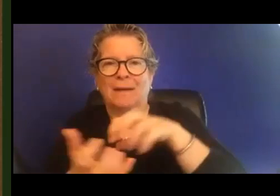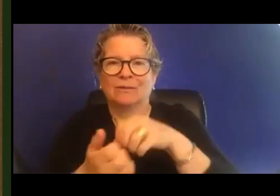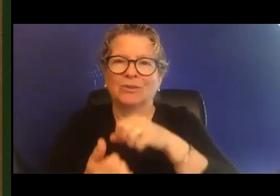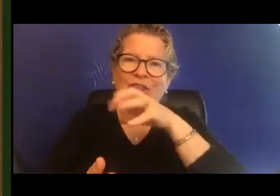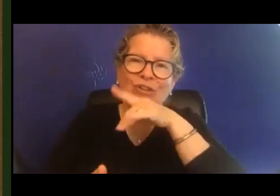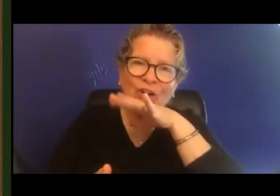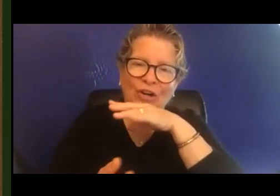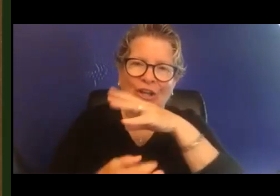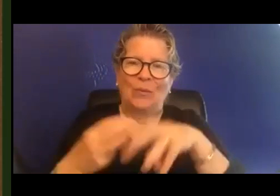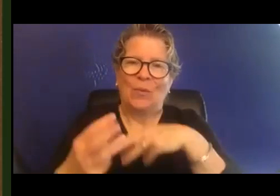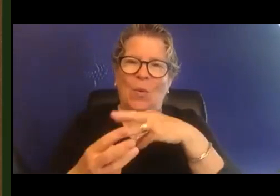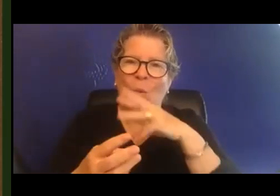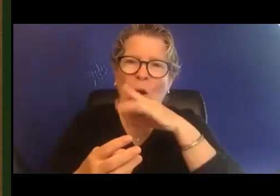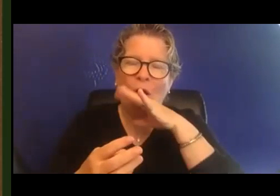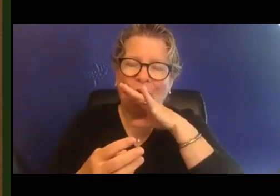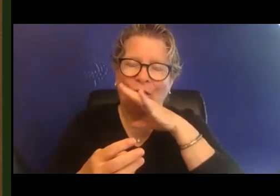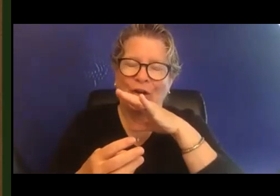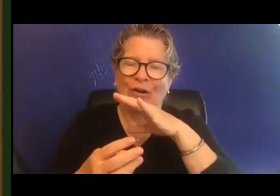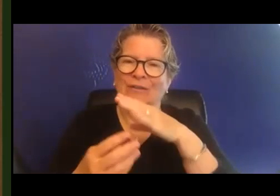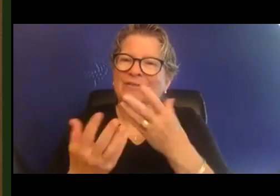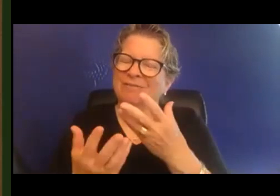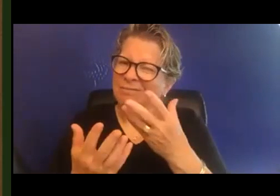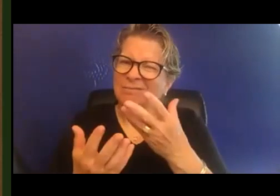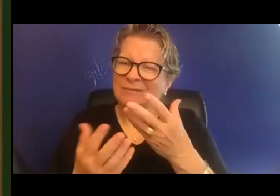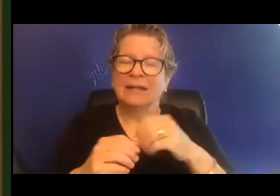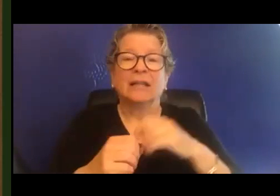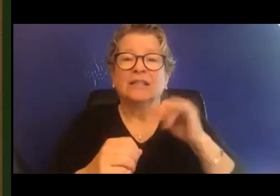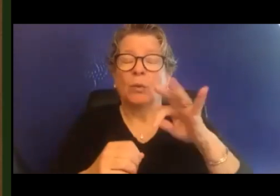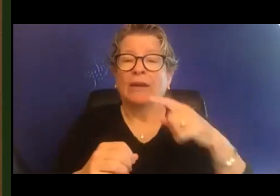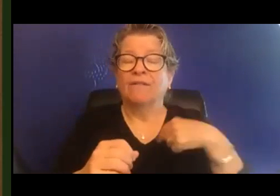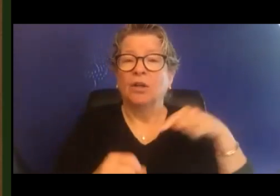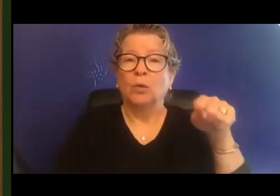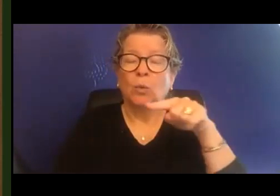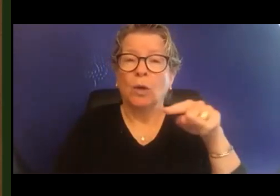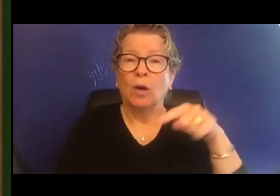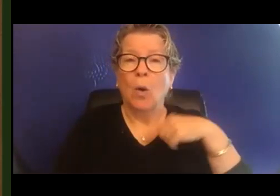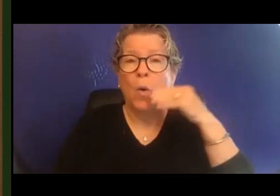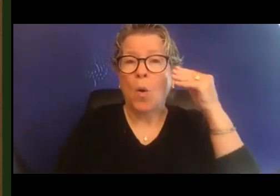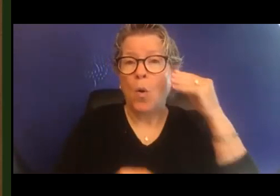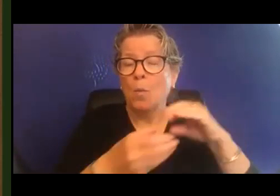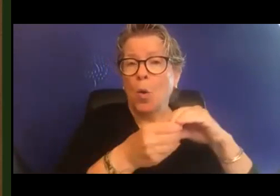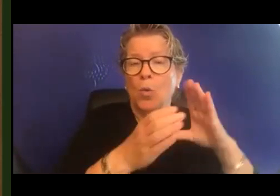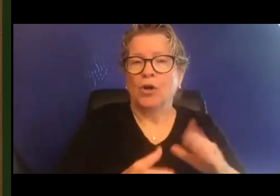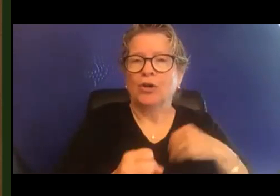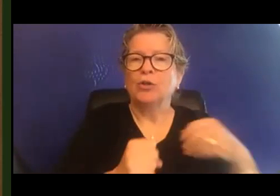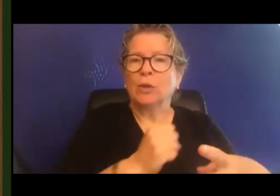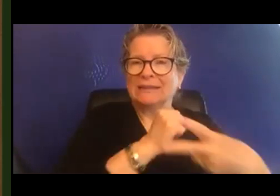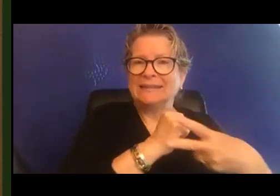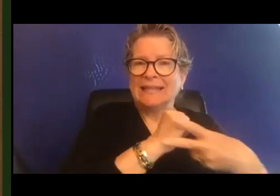additional cost to pump the clean water to a treatment plant and treat it. If you are a home or, you can really help save capacity in our